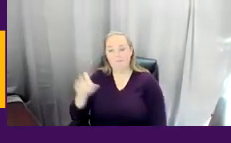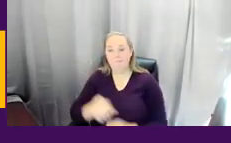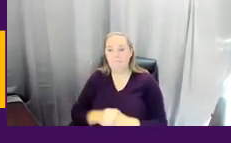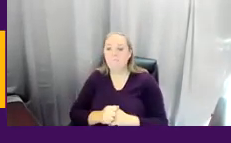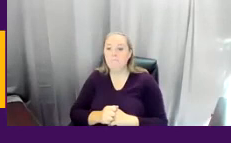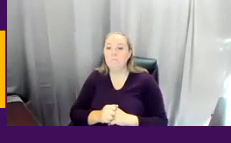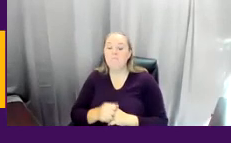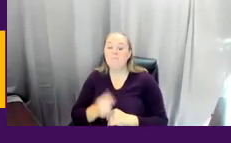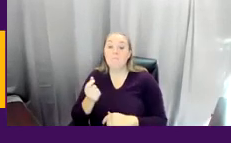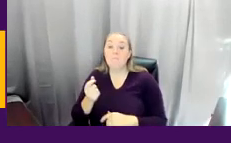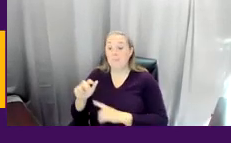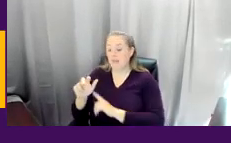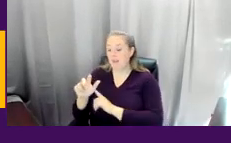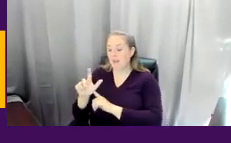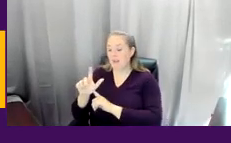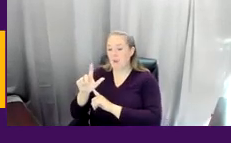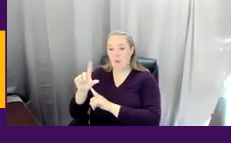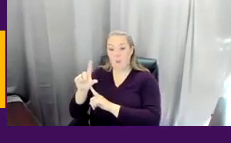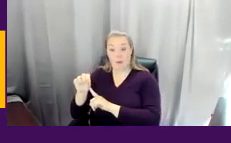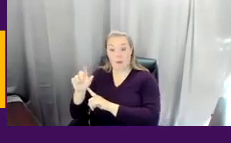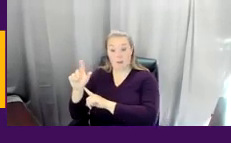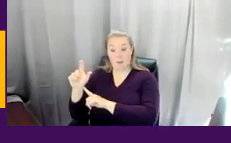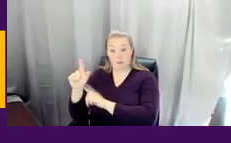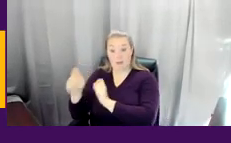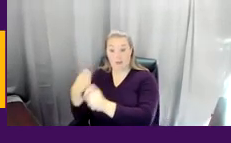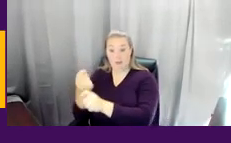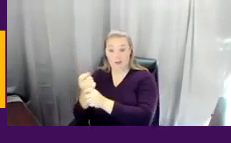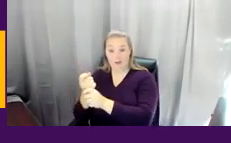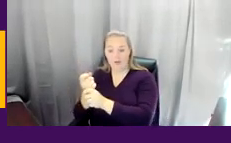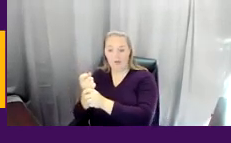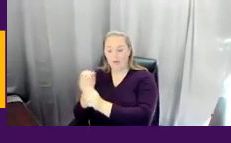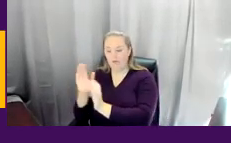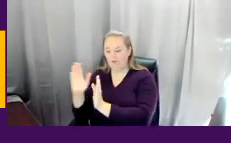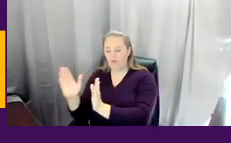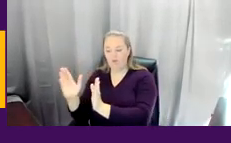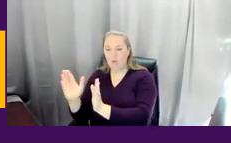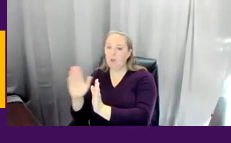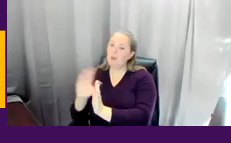SOME FORM BACK TO THE COUNTY AND UNDER THIS RFP DESIGNED TO